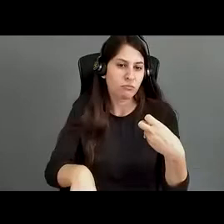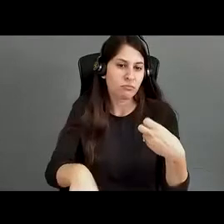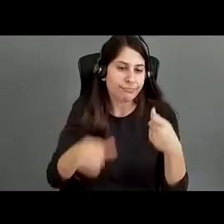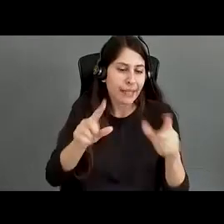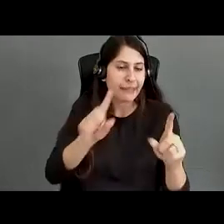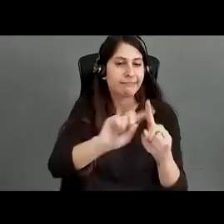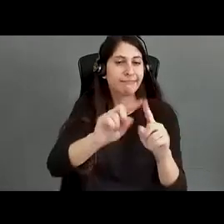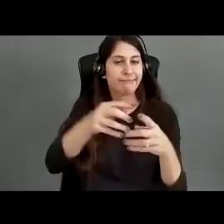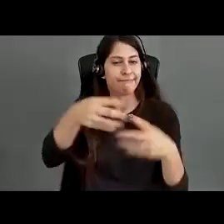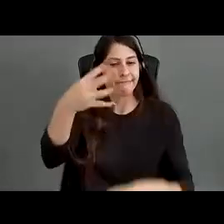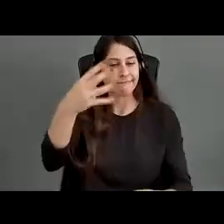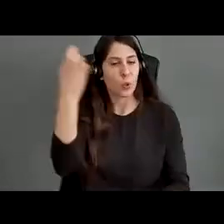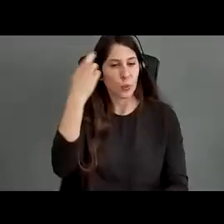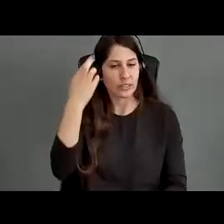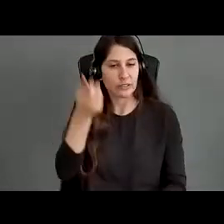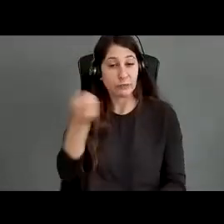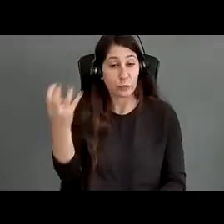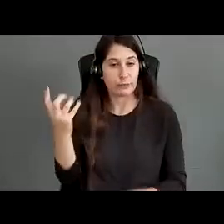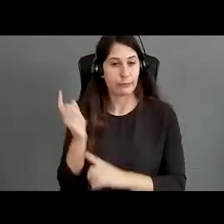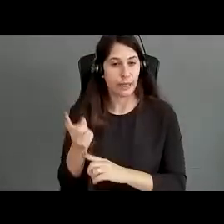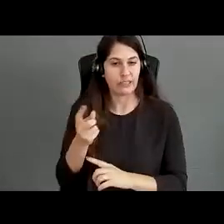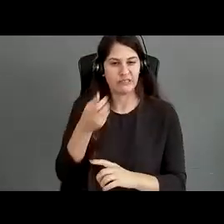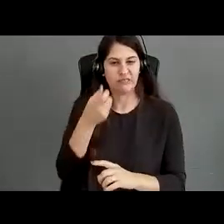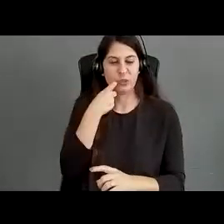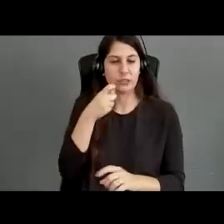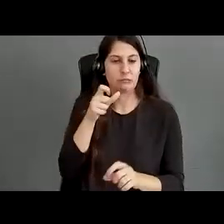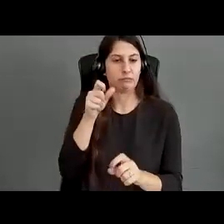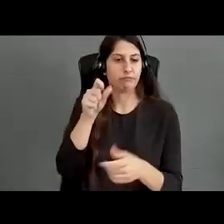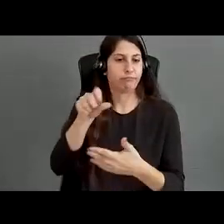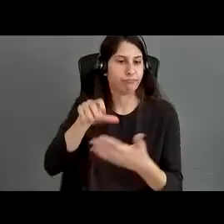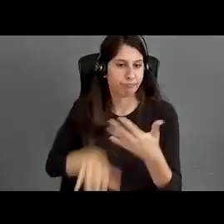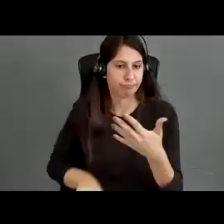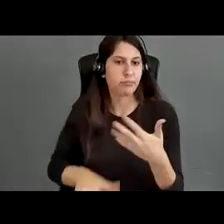in the previous few minutes. It's hard to have mental health symptoms,